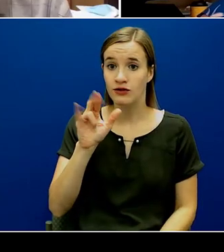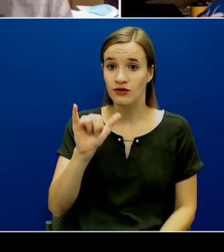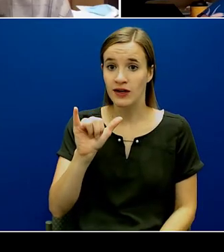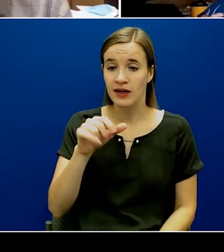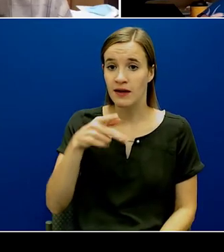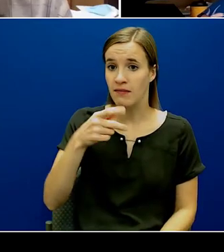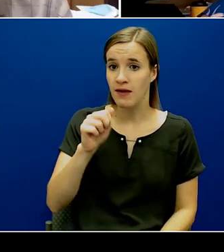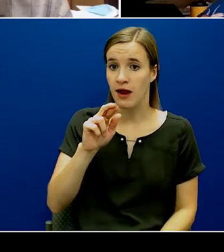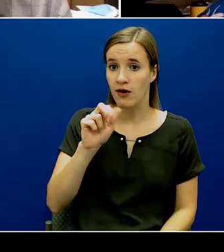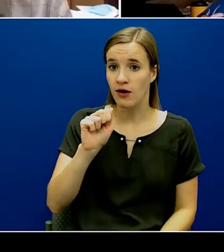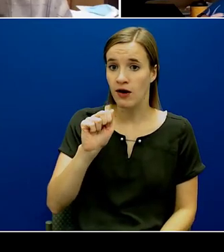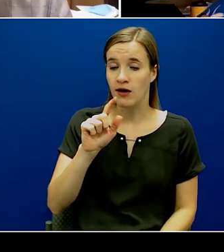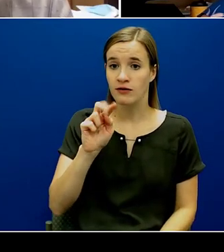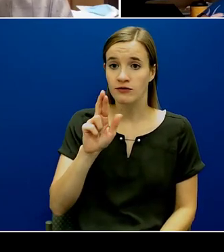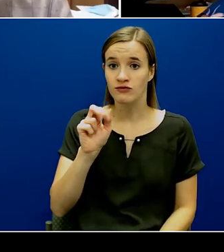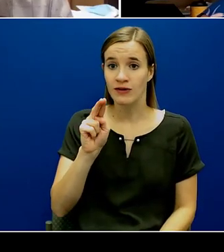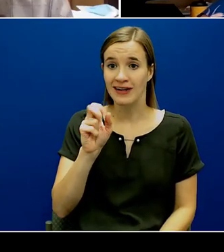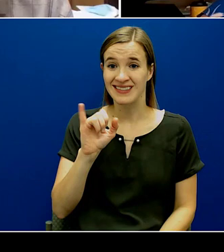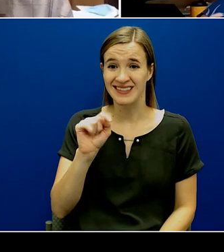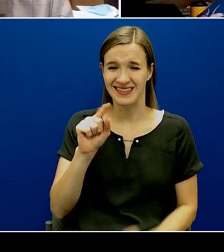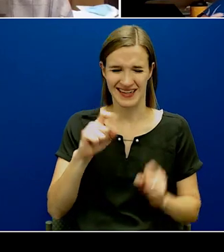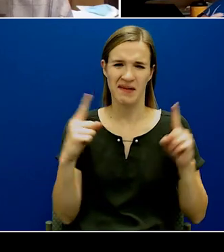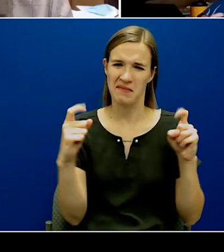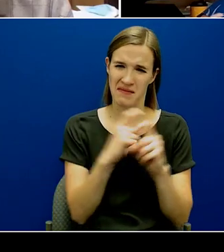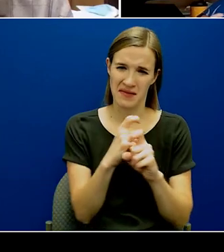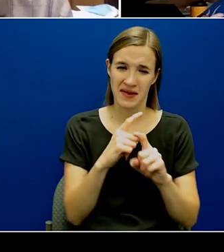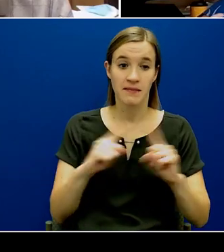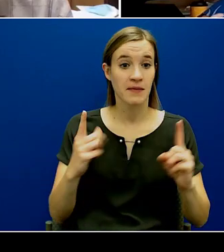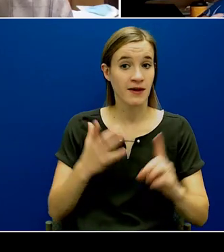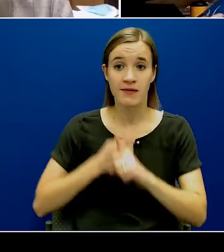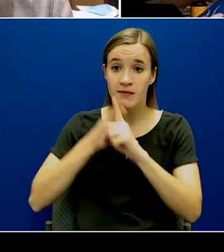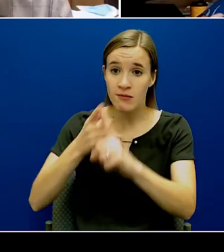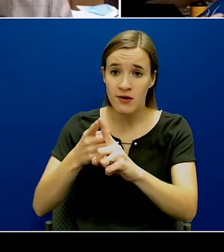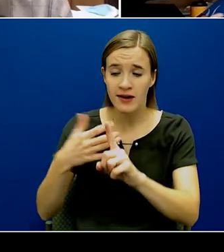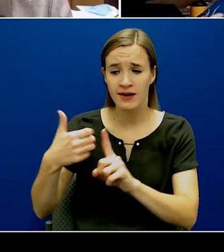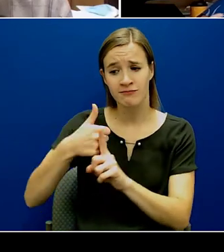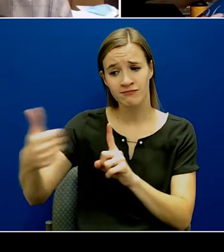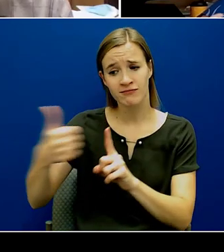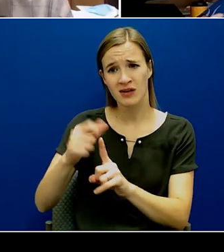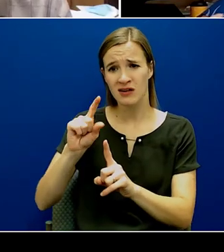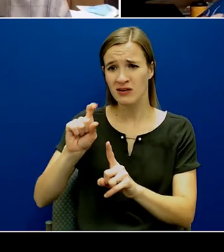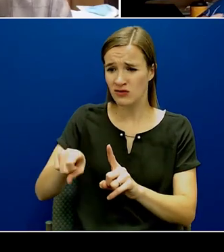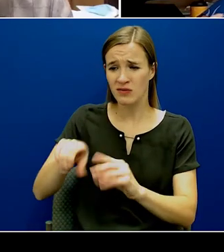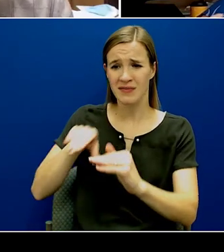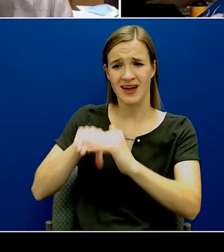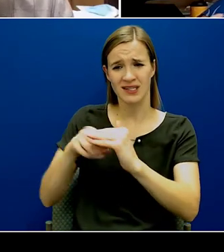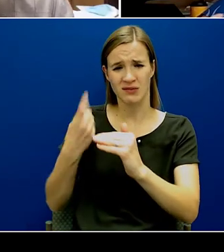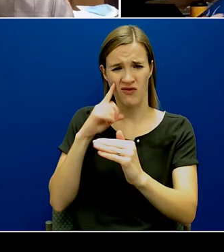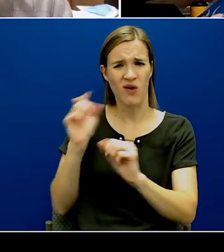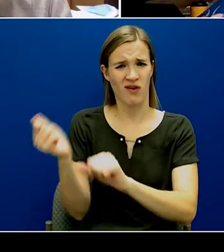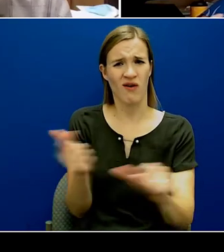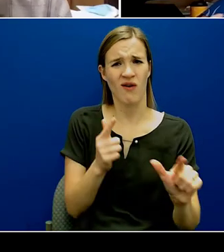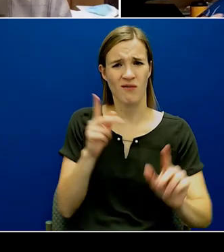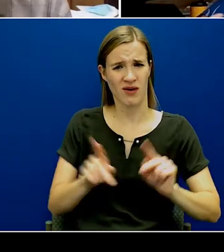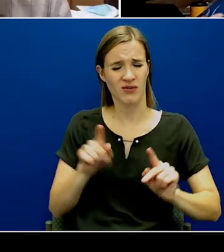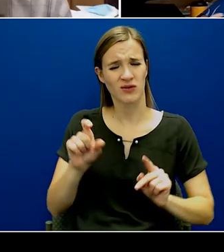enough transportation for anybody. Not just having inaccessible transportation, in actual fact, for what we have, we've done a fairly